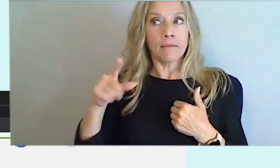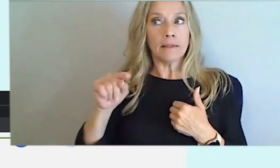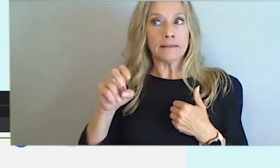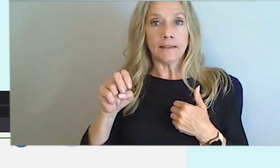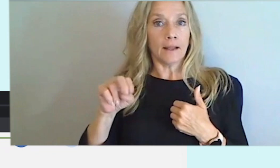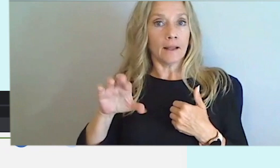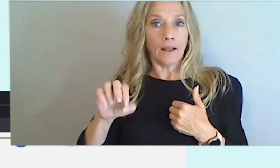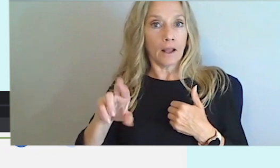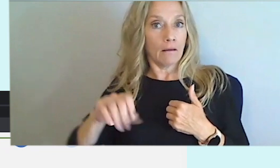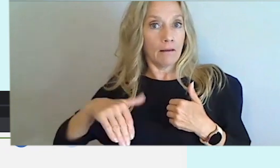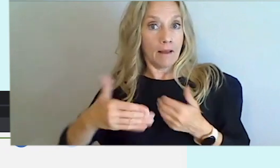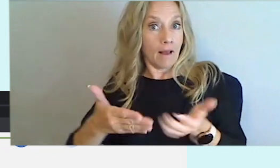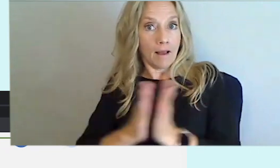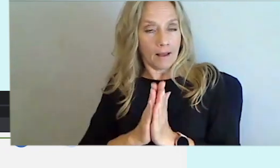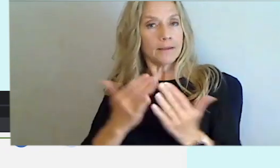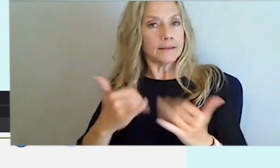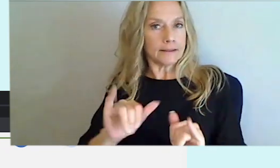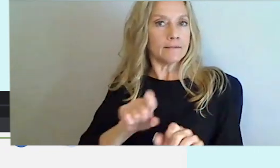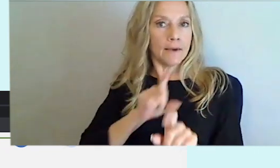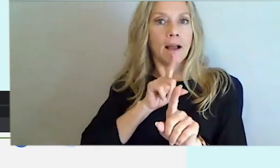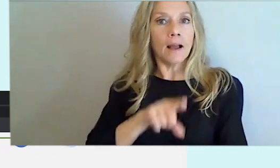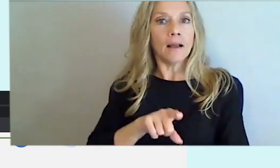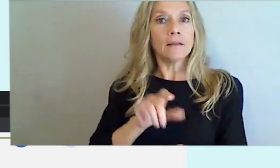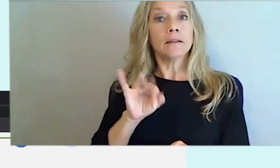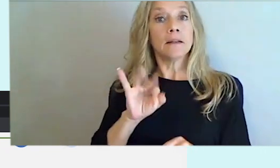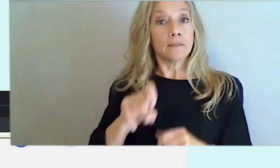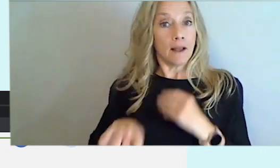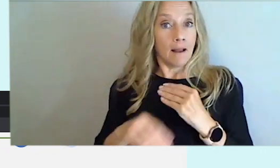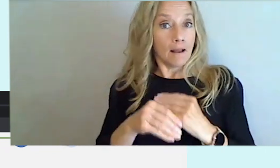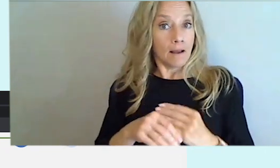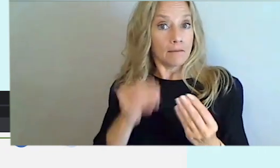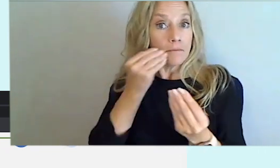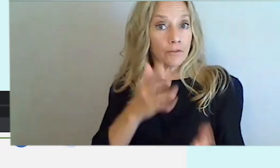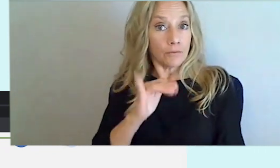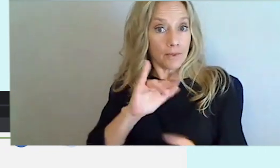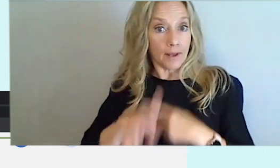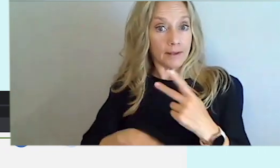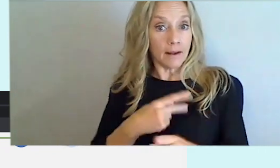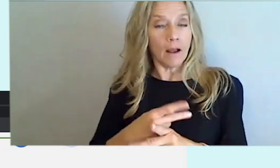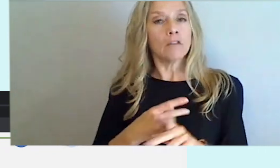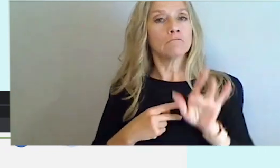If the member needs to add this information, they would select yes and answer the questions.